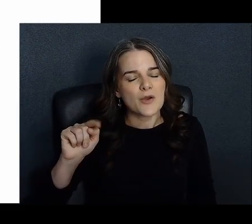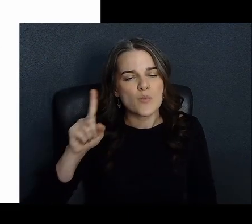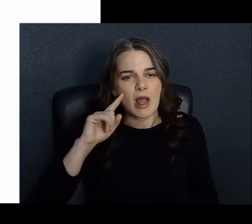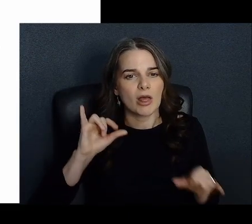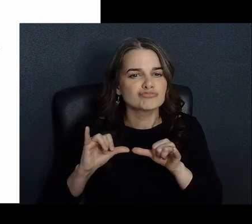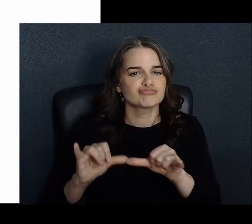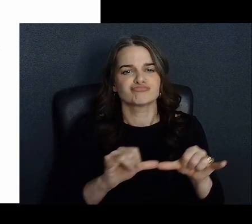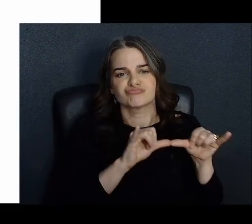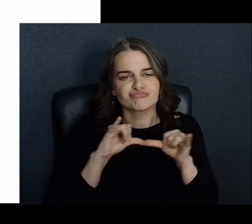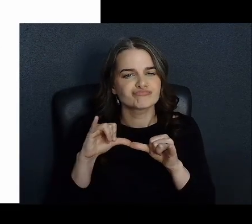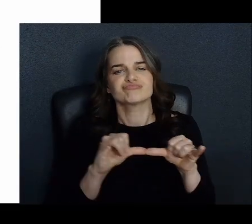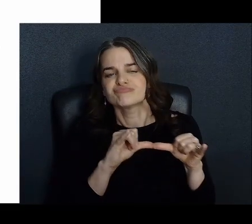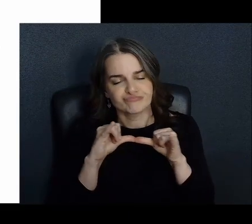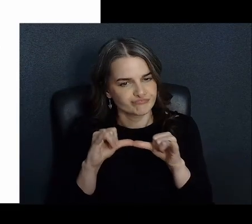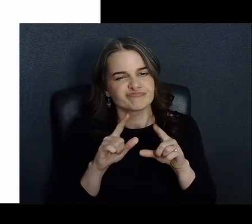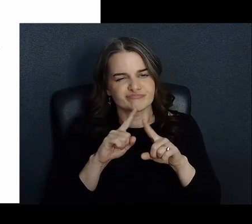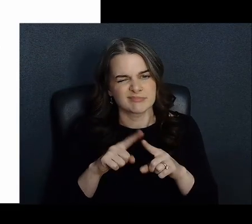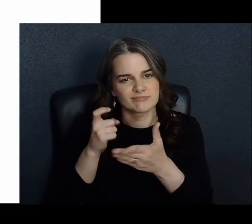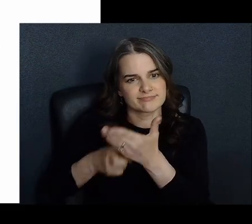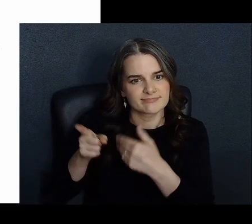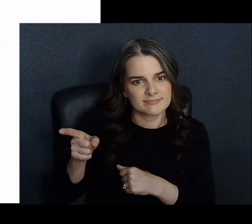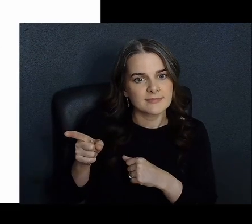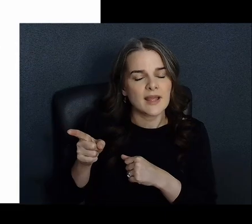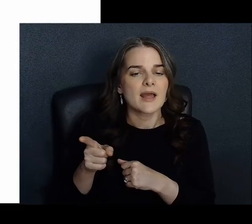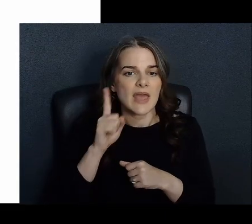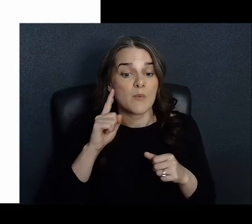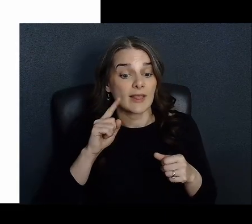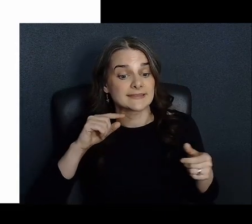that then records the layout of that environment.